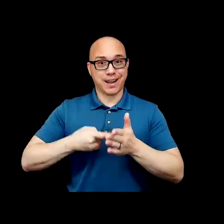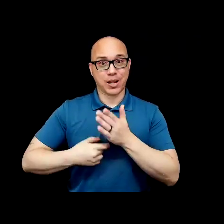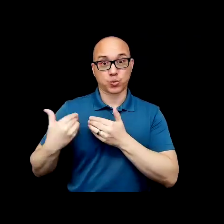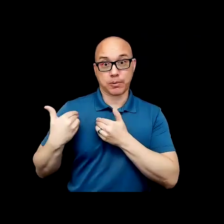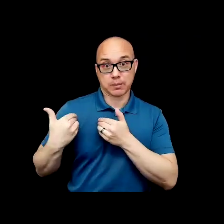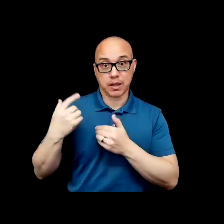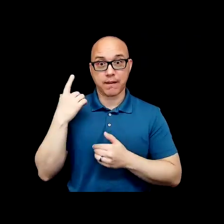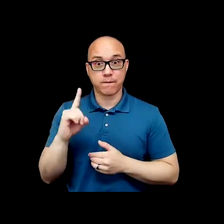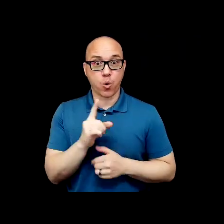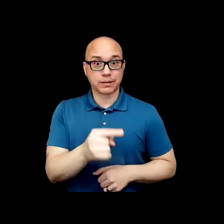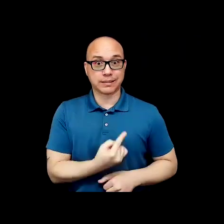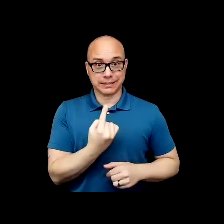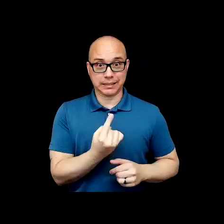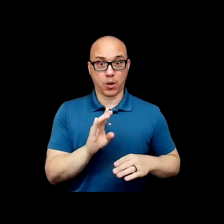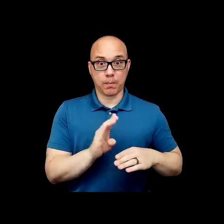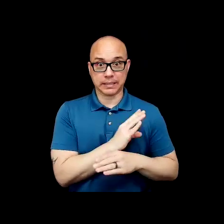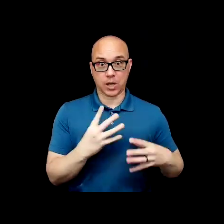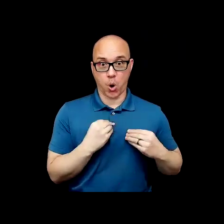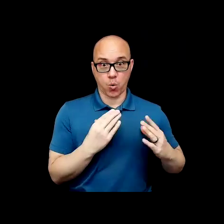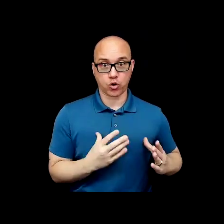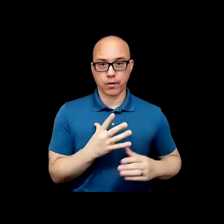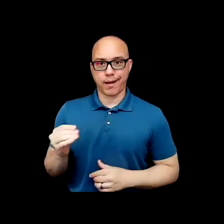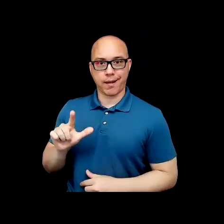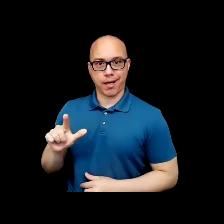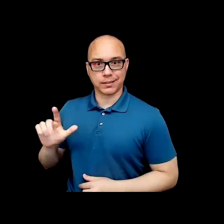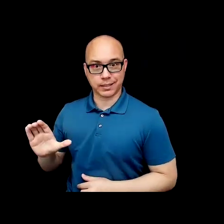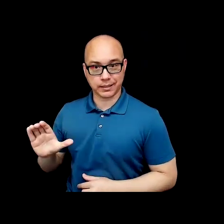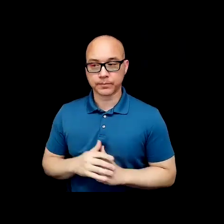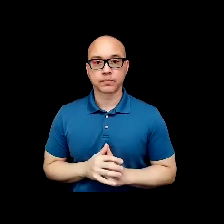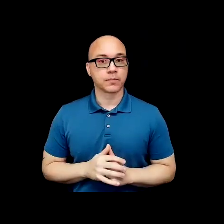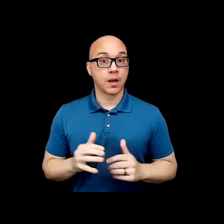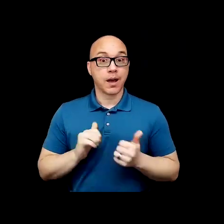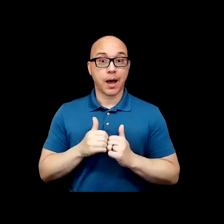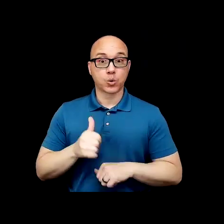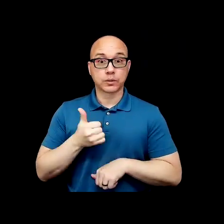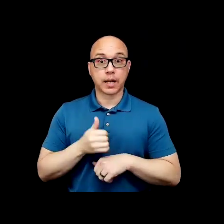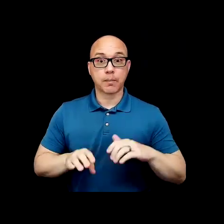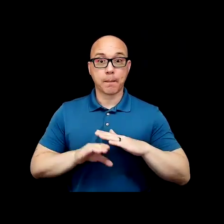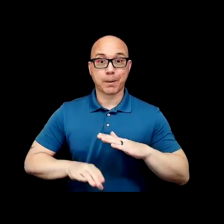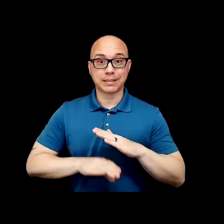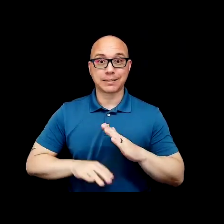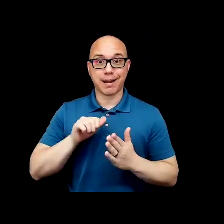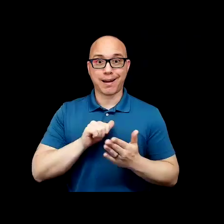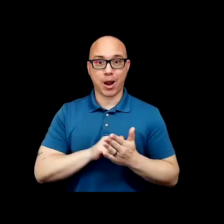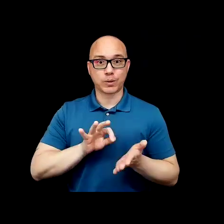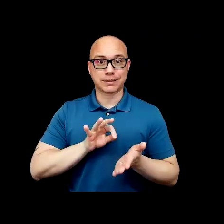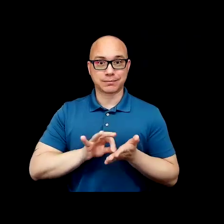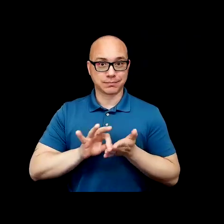understand how to set up a basic accounting system, and, lastly, we are going to be able